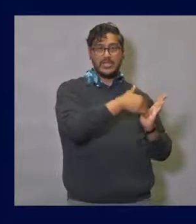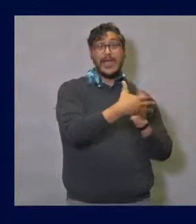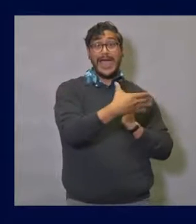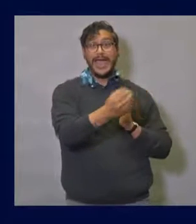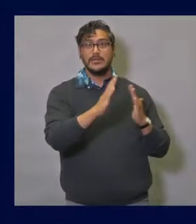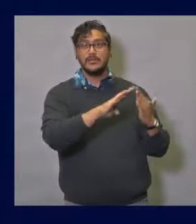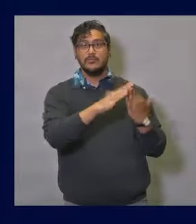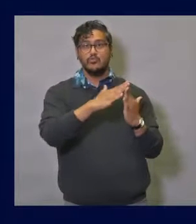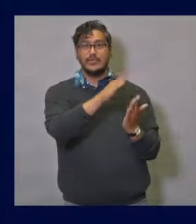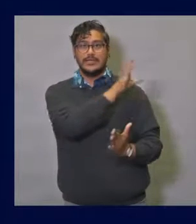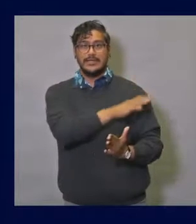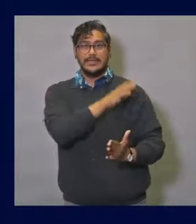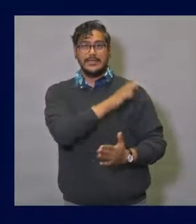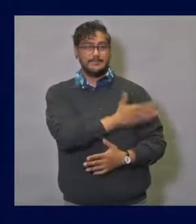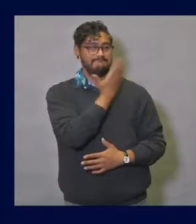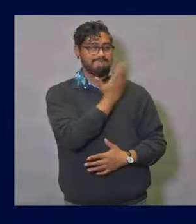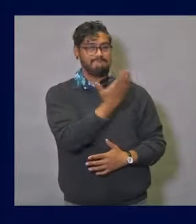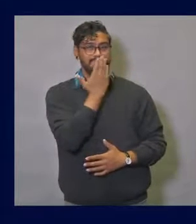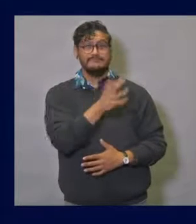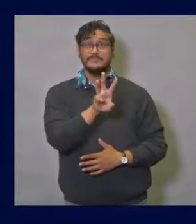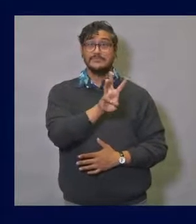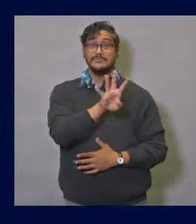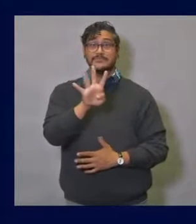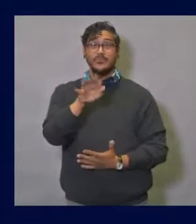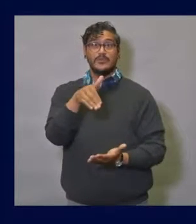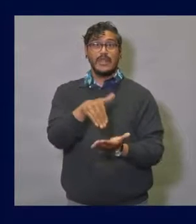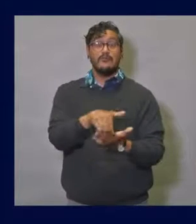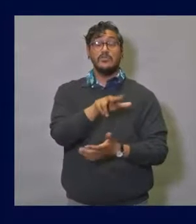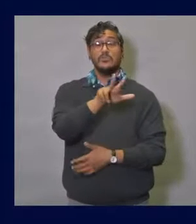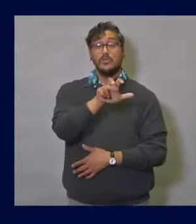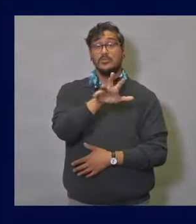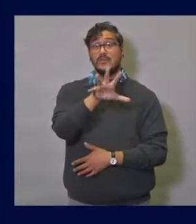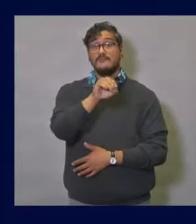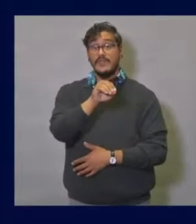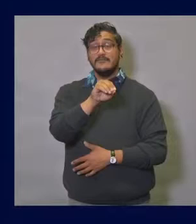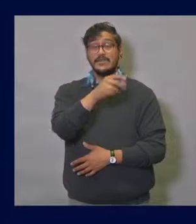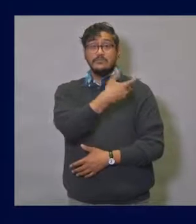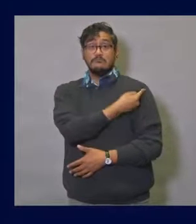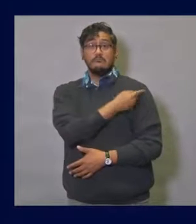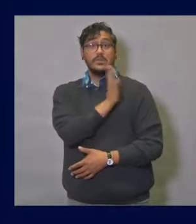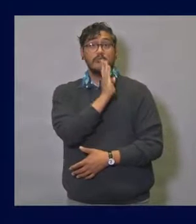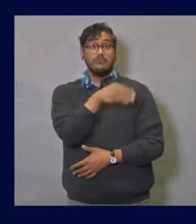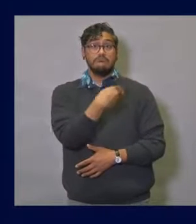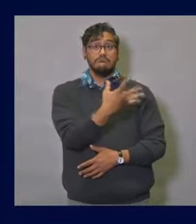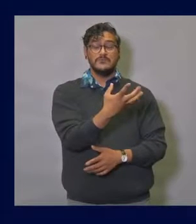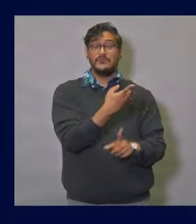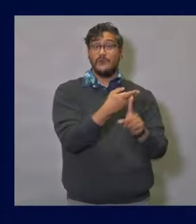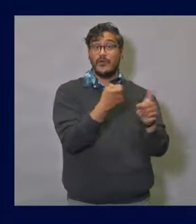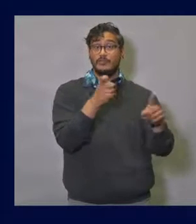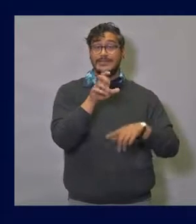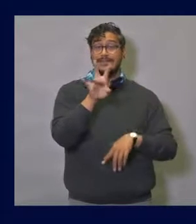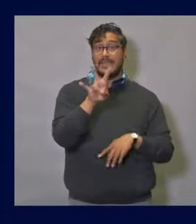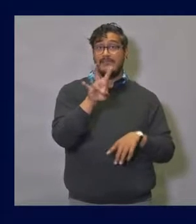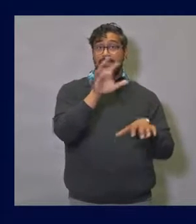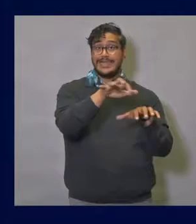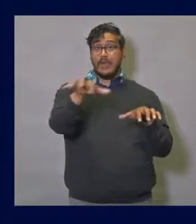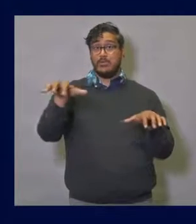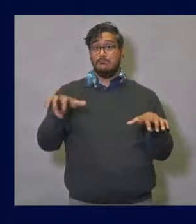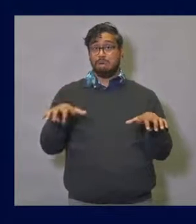QUALIFIED HEALTH CENTERS AND THE COMMUNITY CLININIC